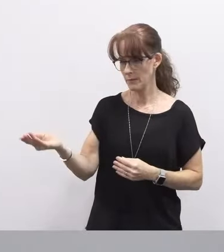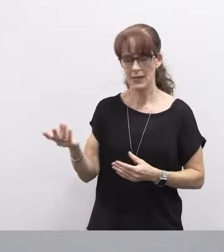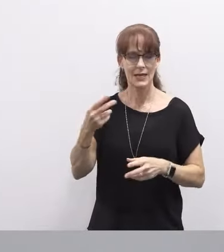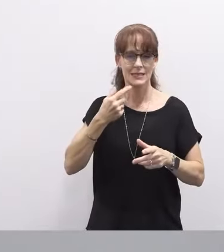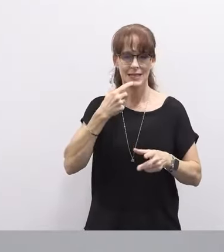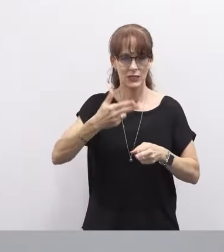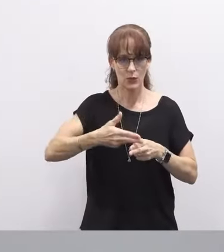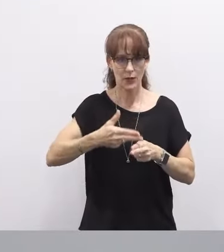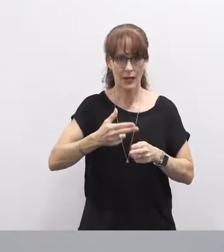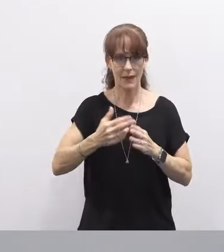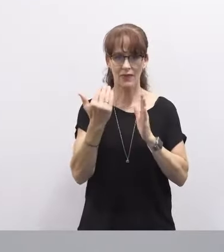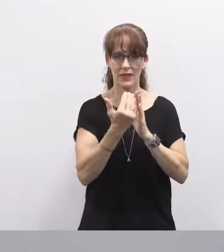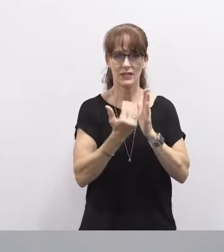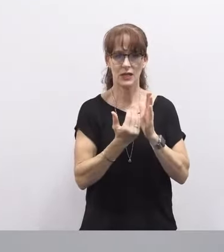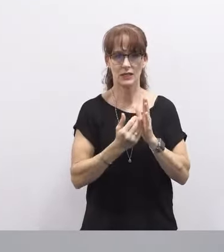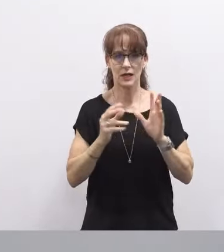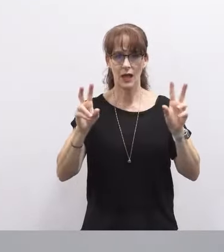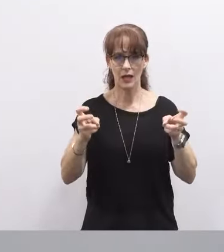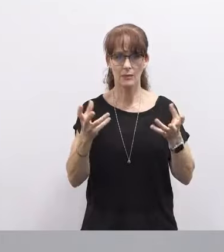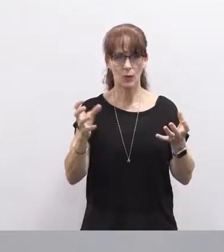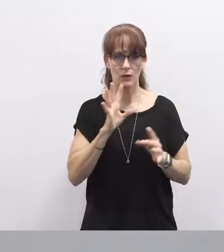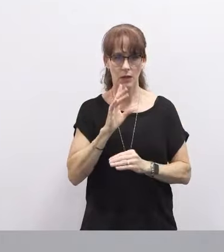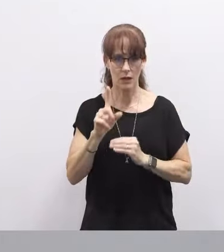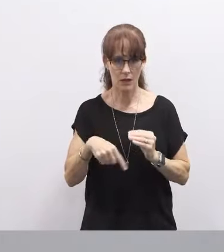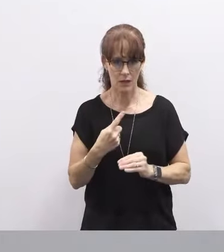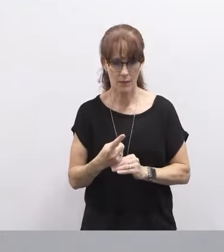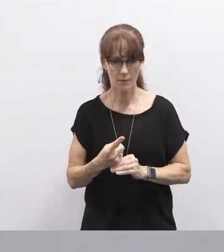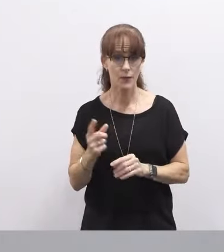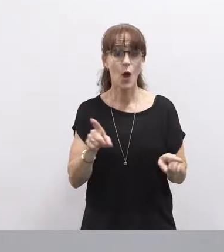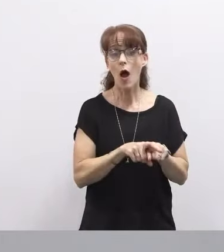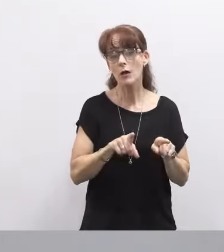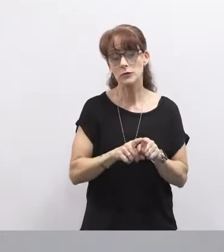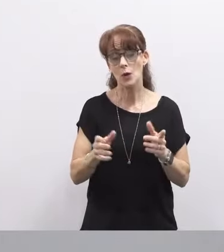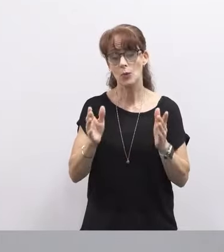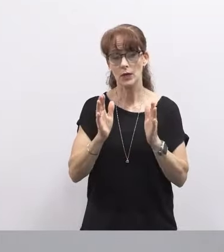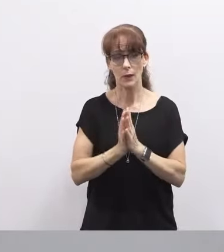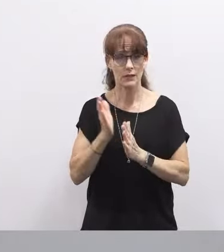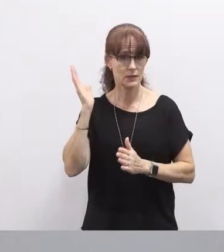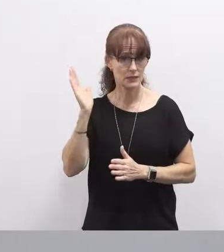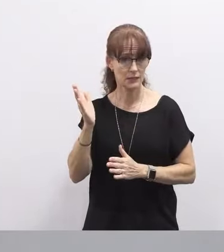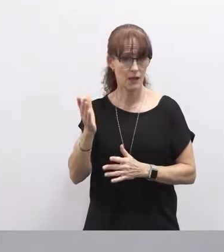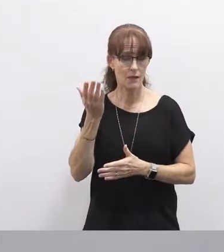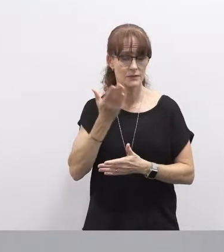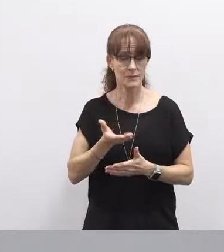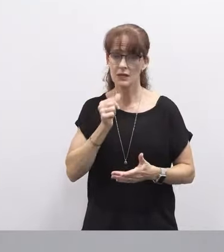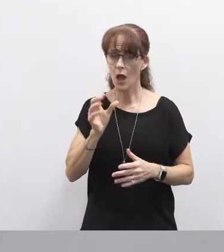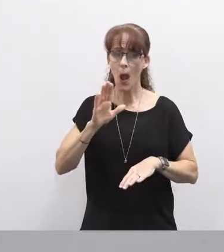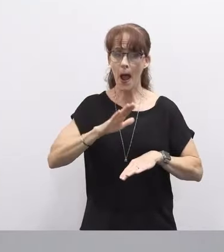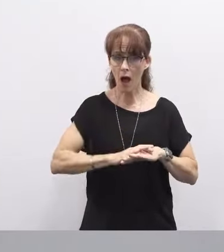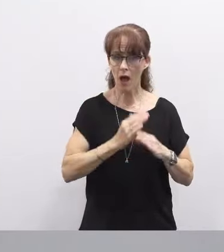and the agenda item you wish to address. You may also request to give testimony on an item not listed on the discussion today.